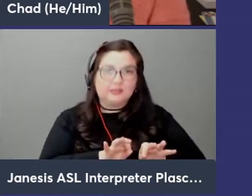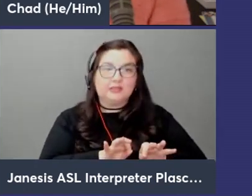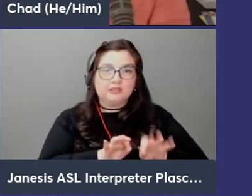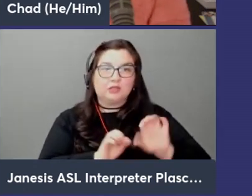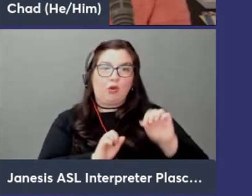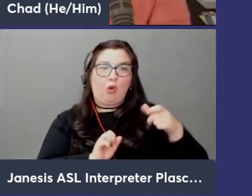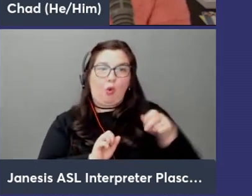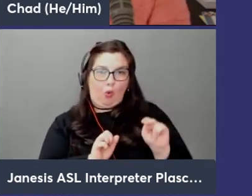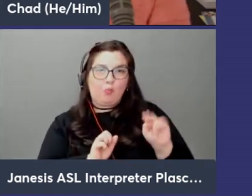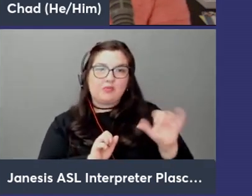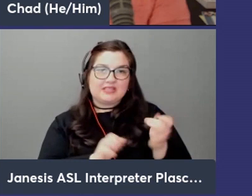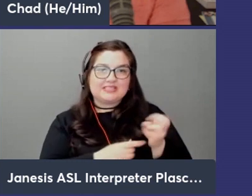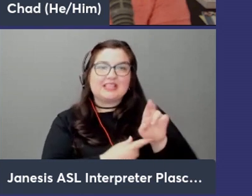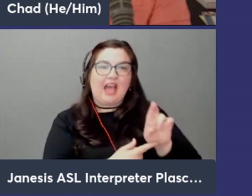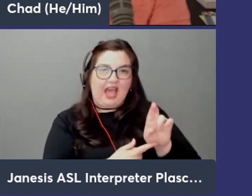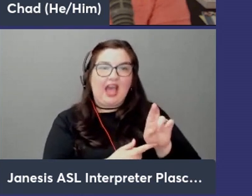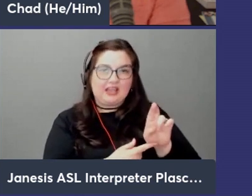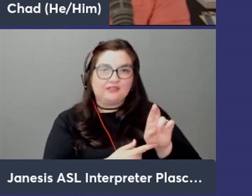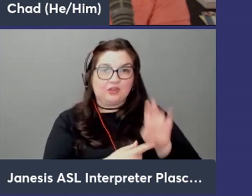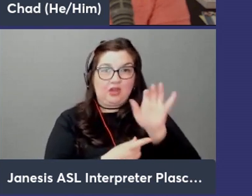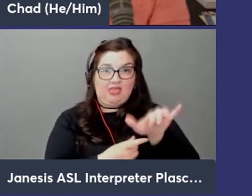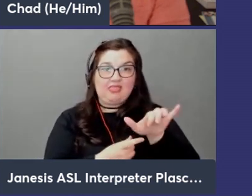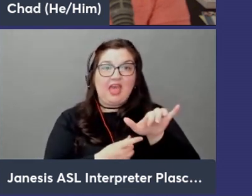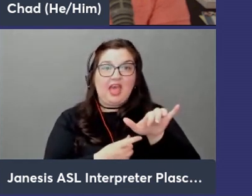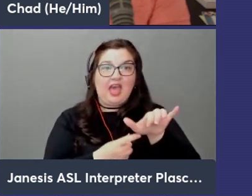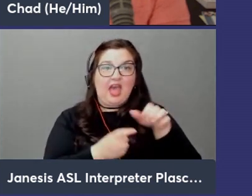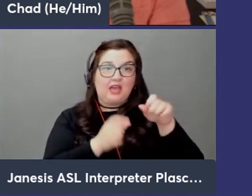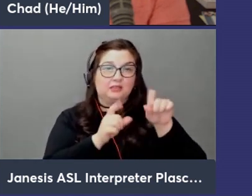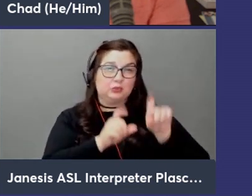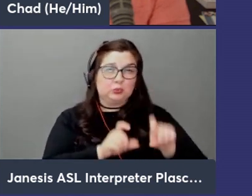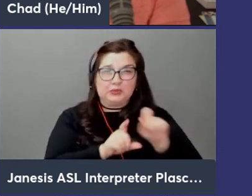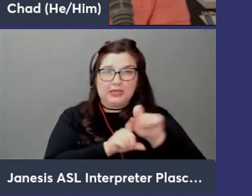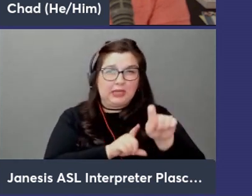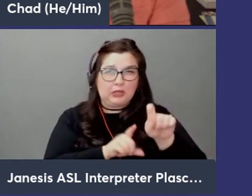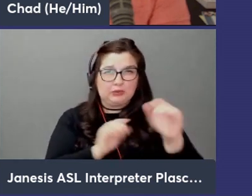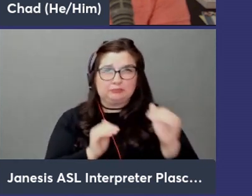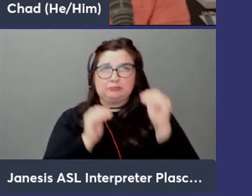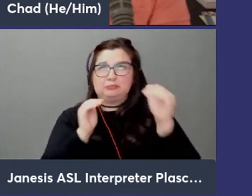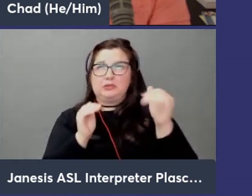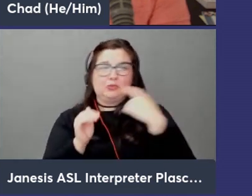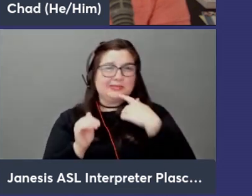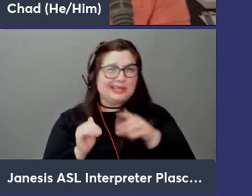So I could be able to take that query above that was probably six or eight lines long,